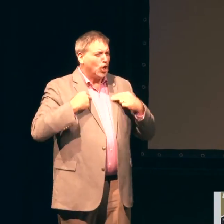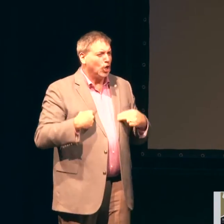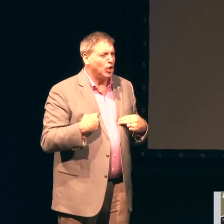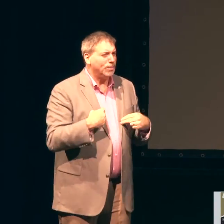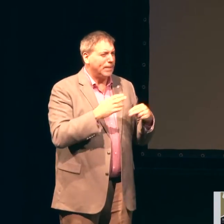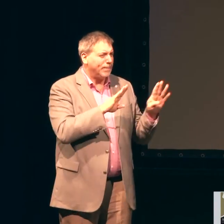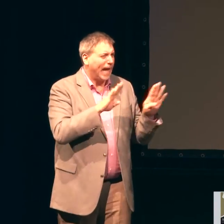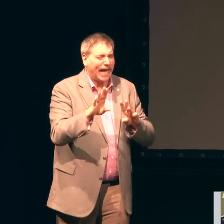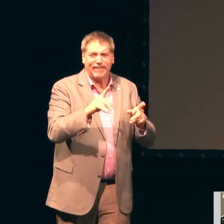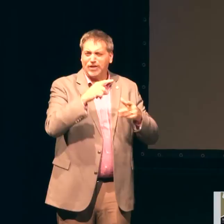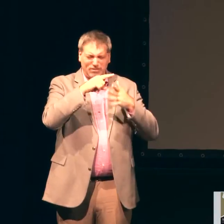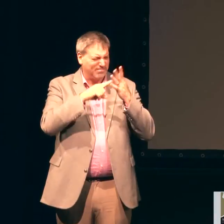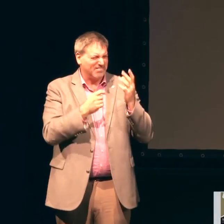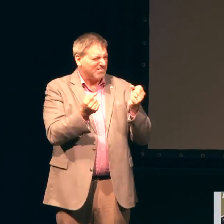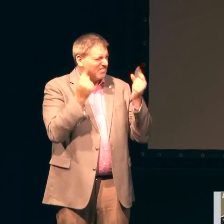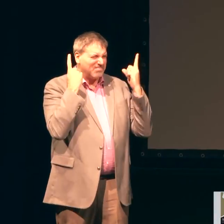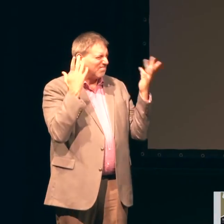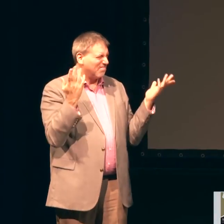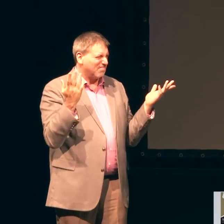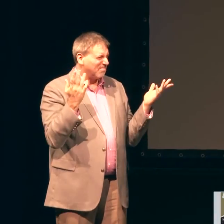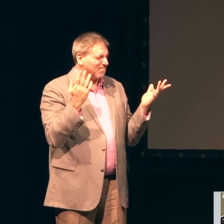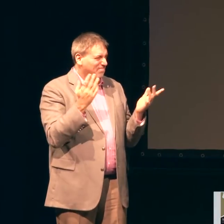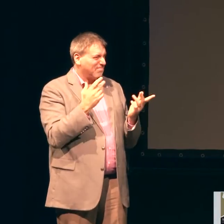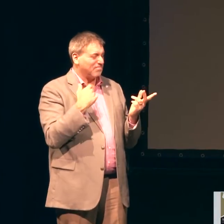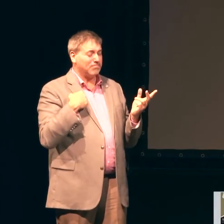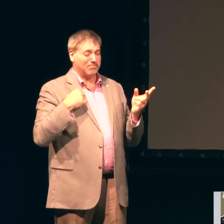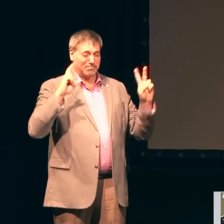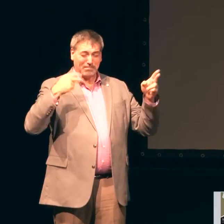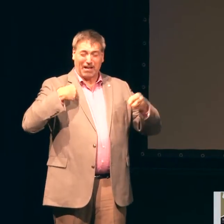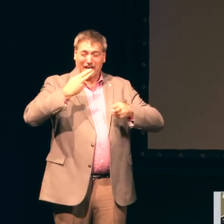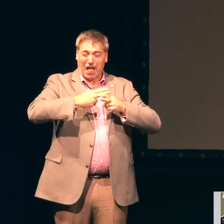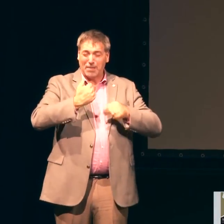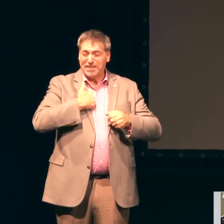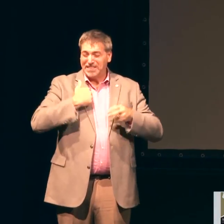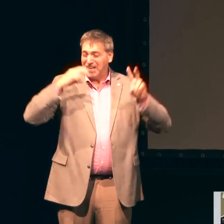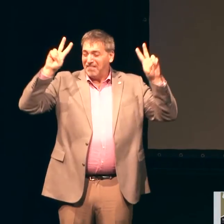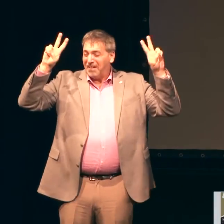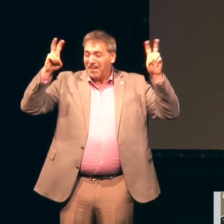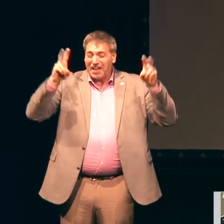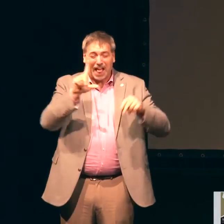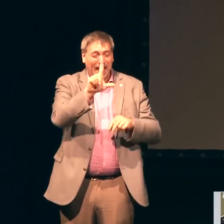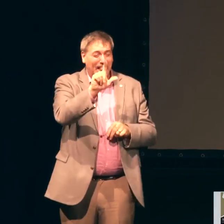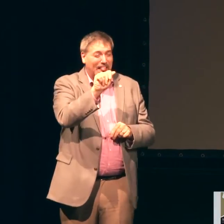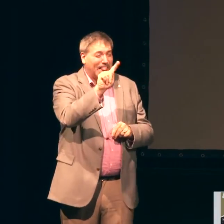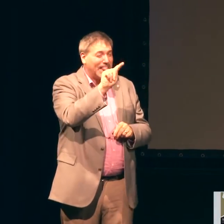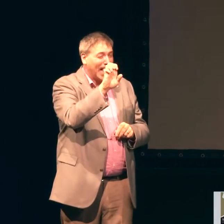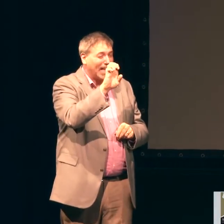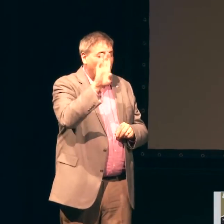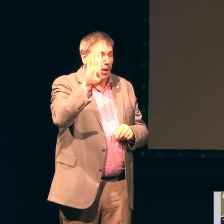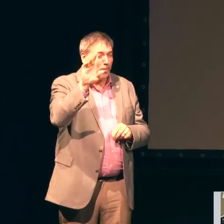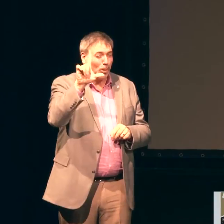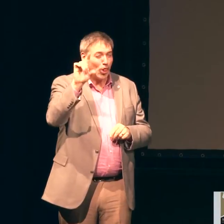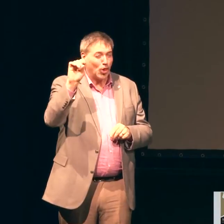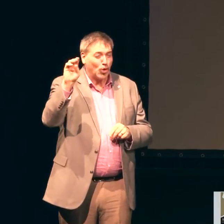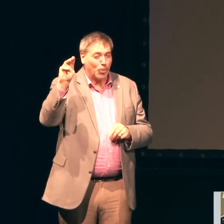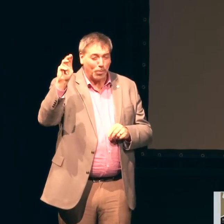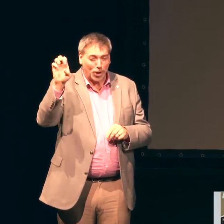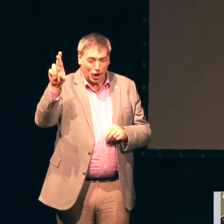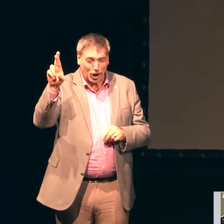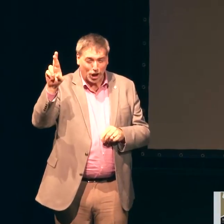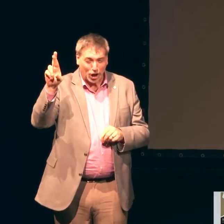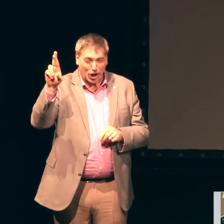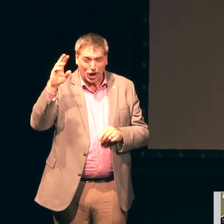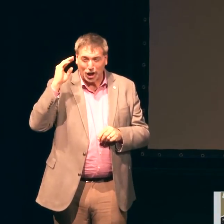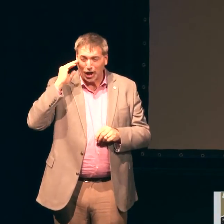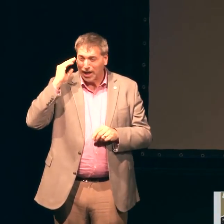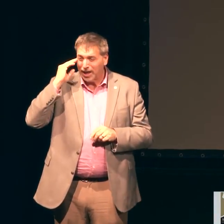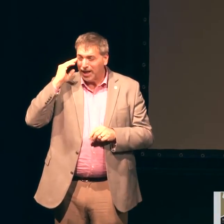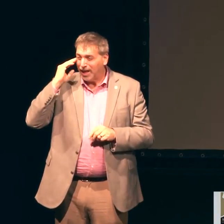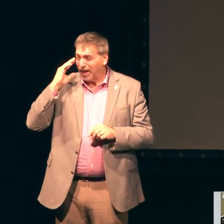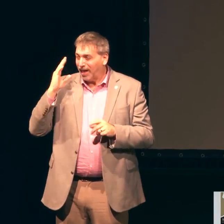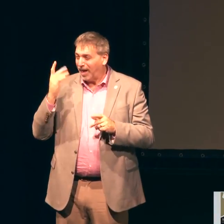have an understanding of human behavior, and I called myself a late bloomer. You know what